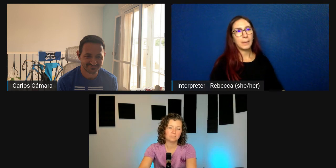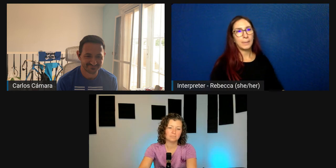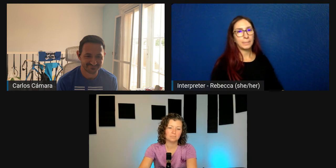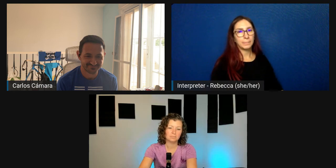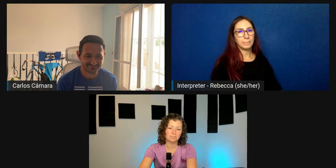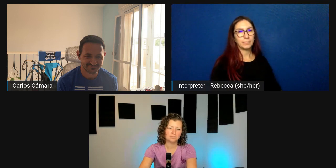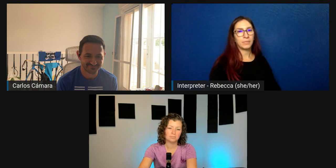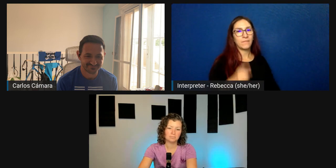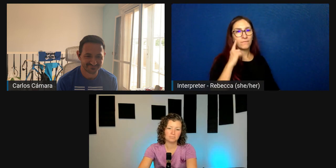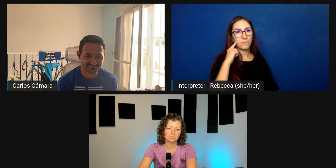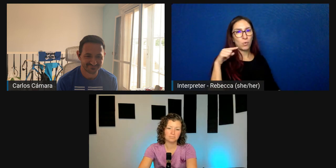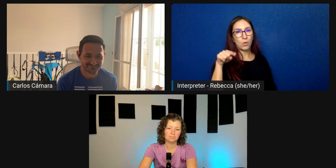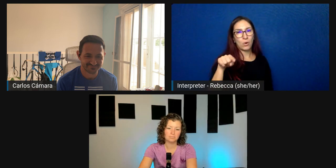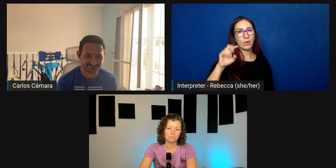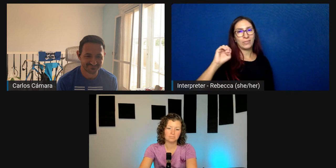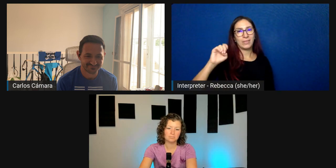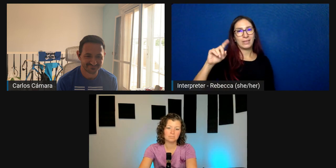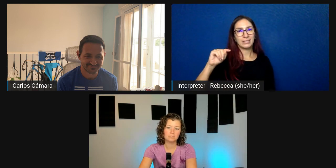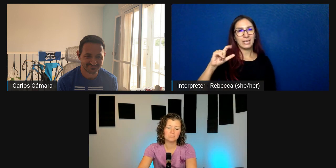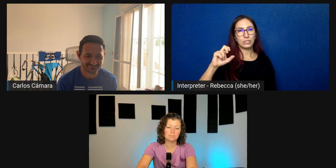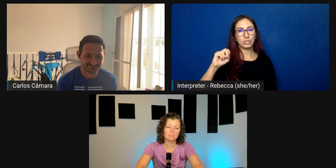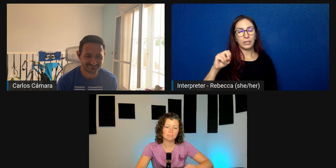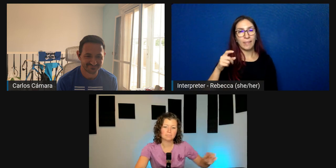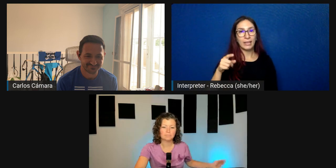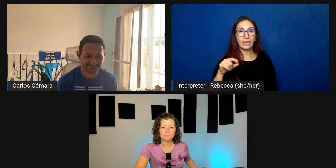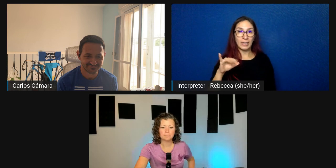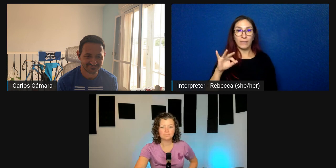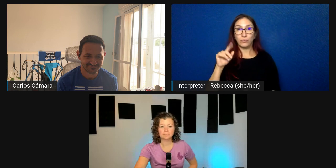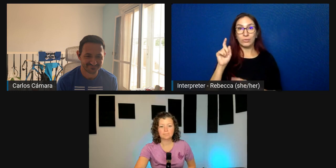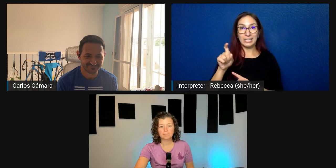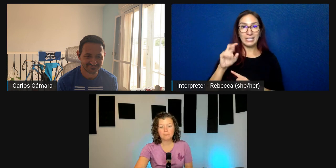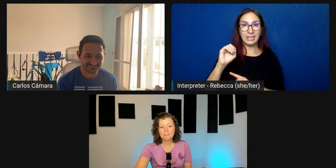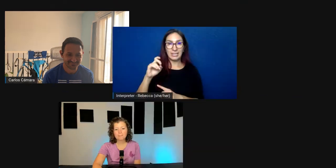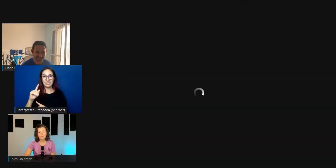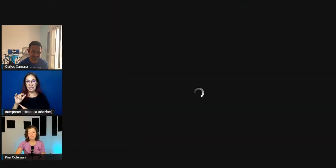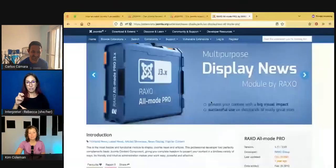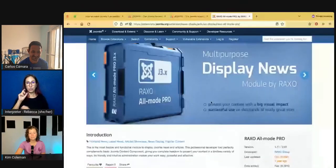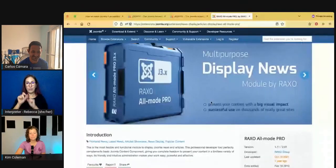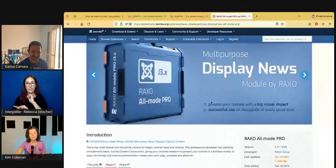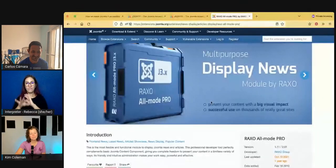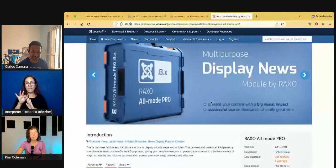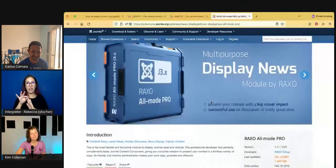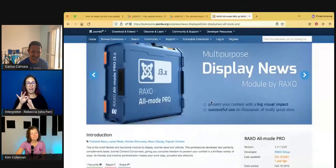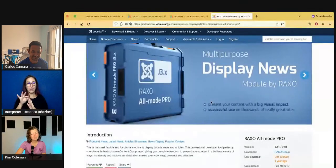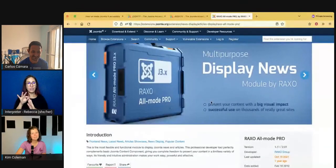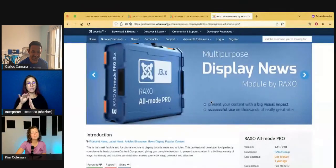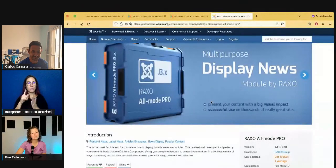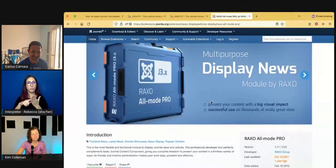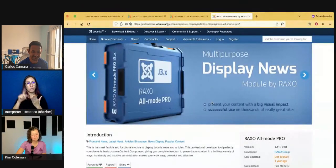It's like you need an extension and you can't find here whatever you need and then you check with the alpha.